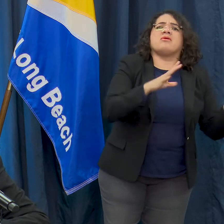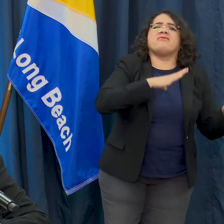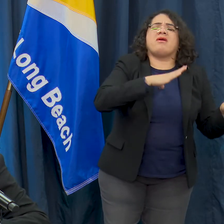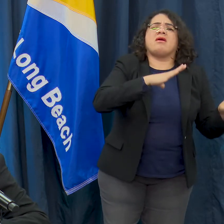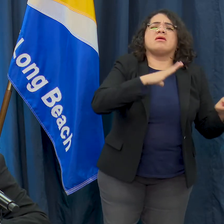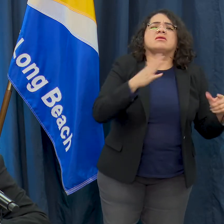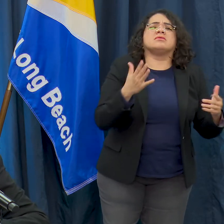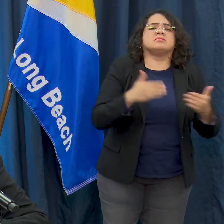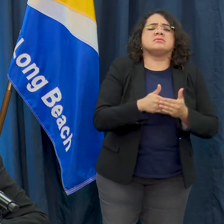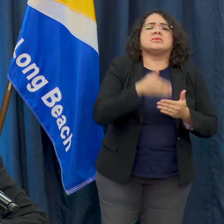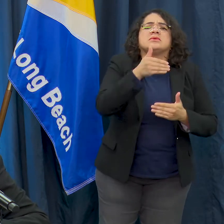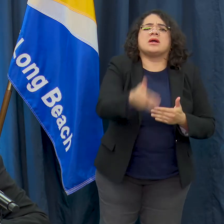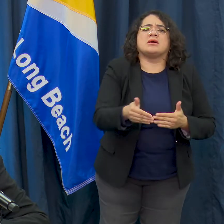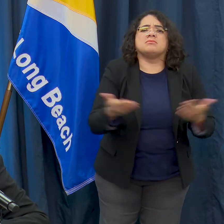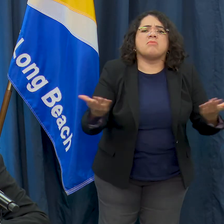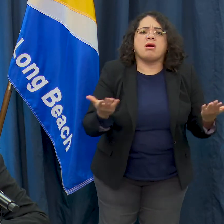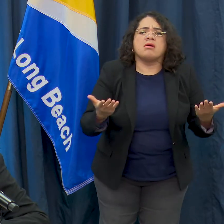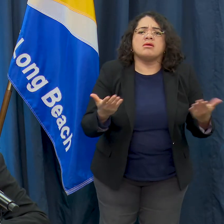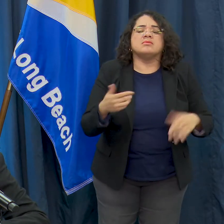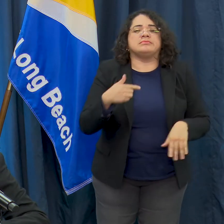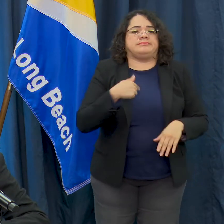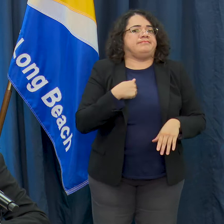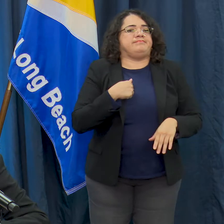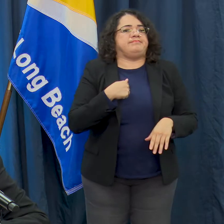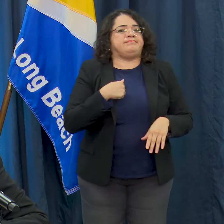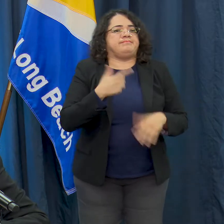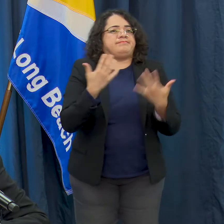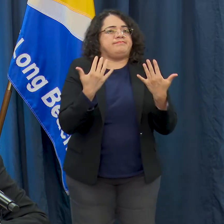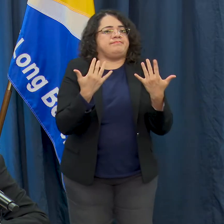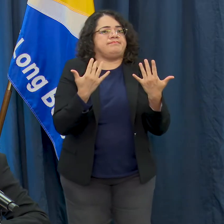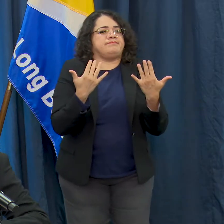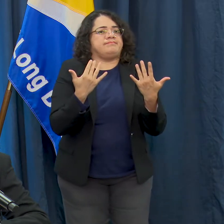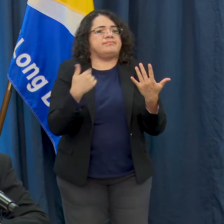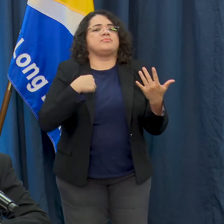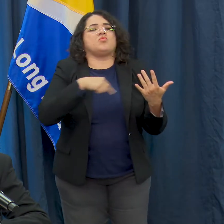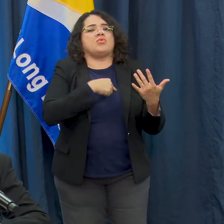can't even talk about what's next until we look at the data and so we're gonna